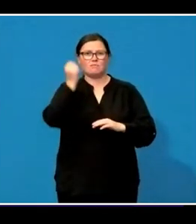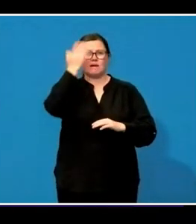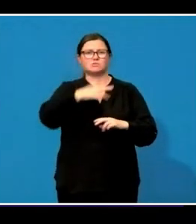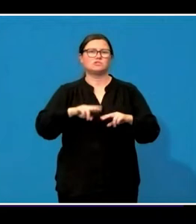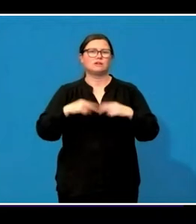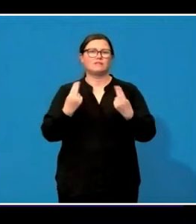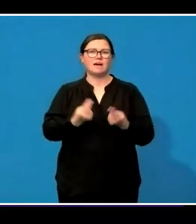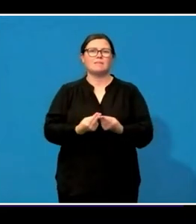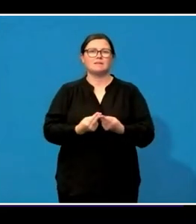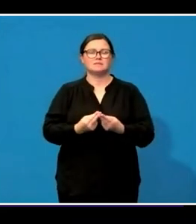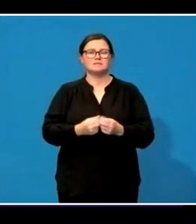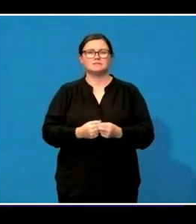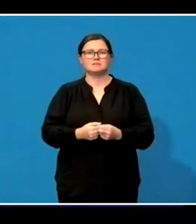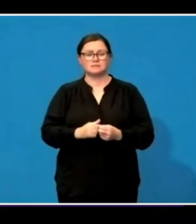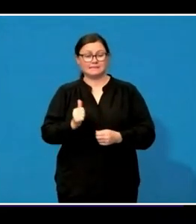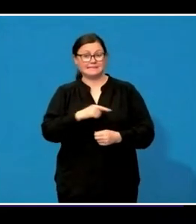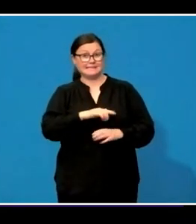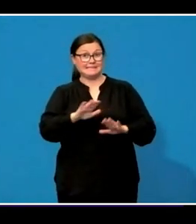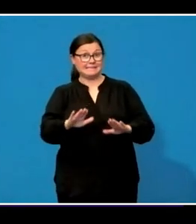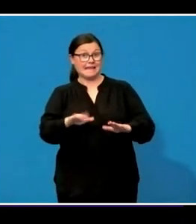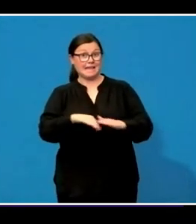Did he remain in Tennant Creek? He did remain in Tennant Creek.